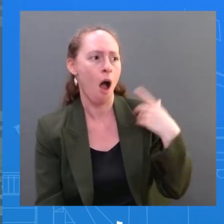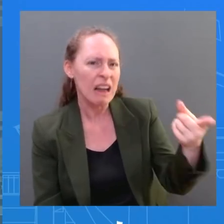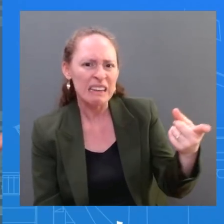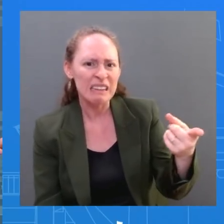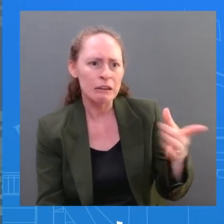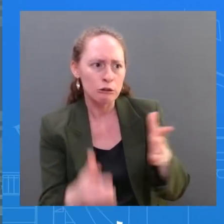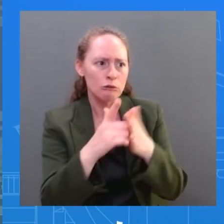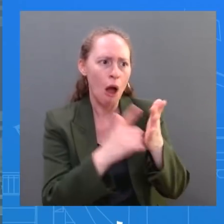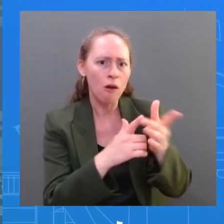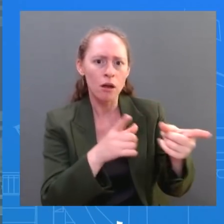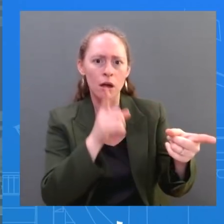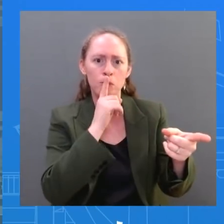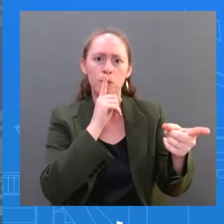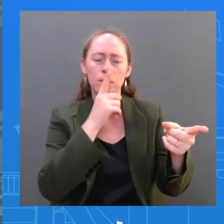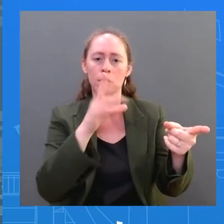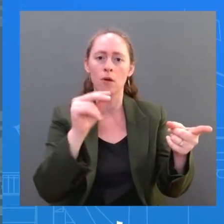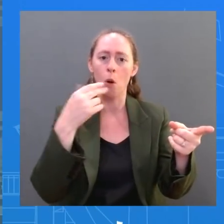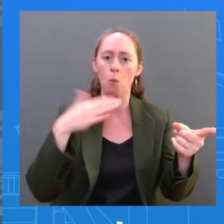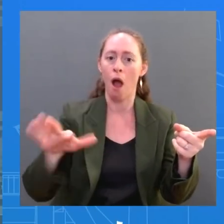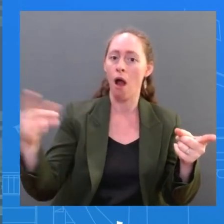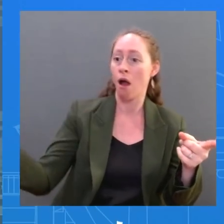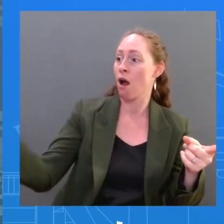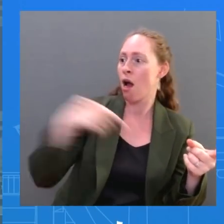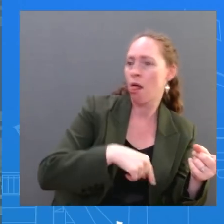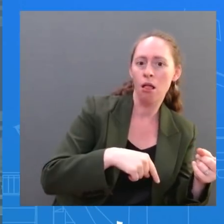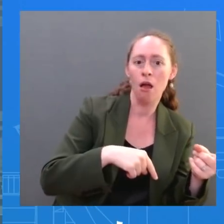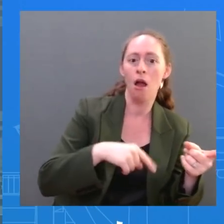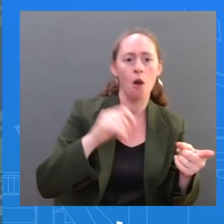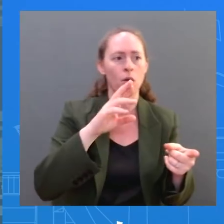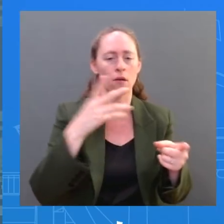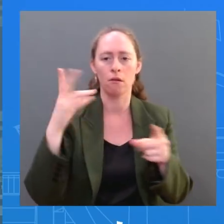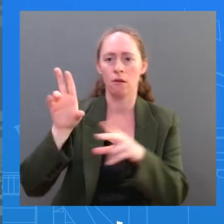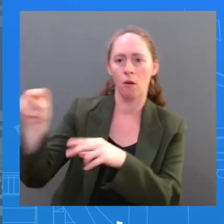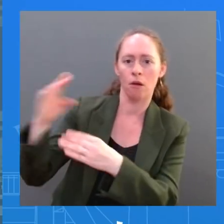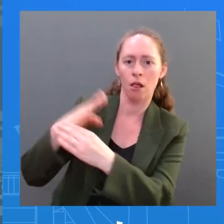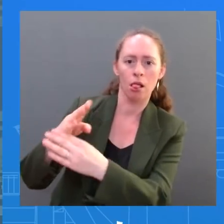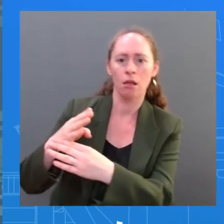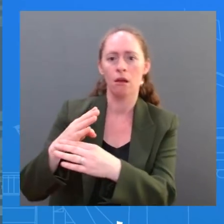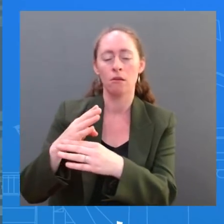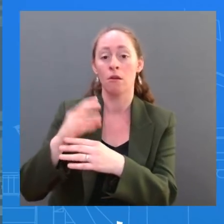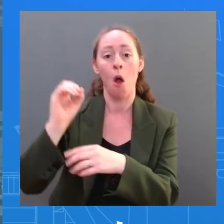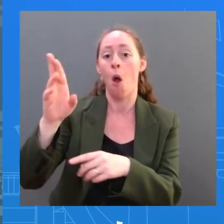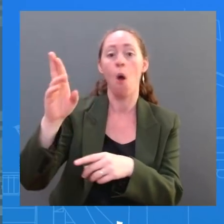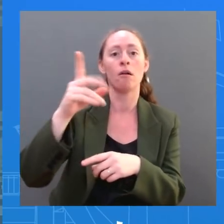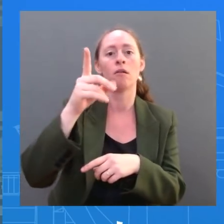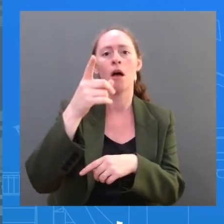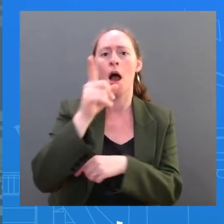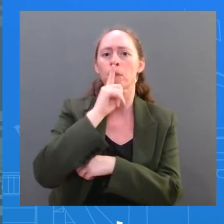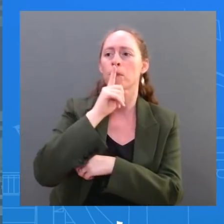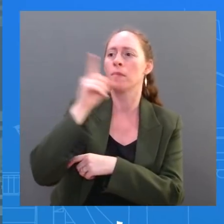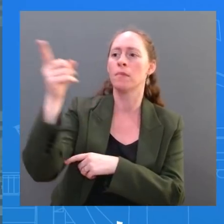you know, where they -- where they reside, it became really clear that this was something that was very much needed.